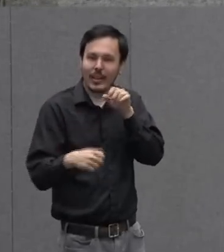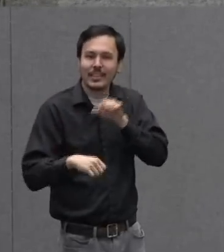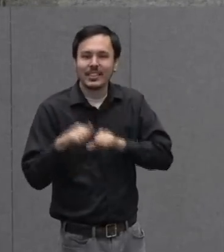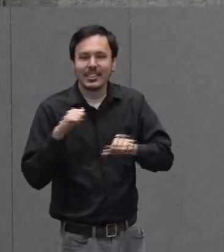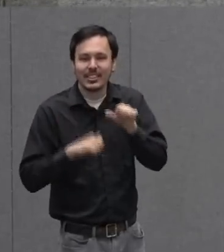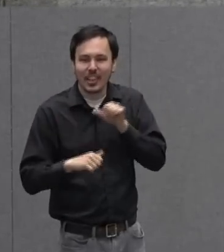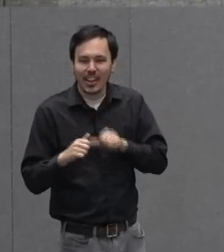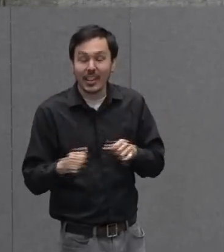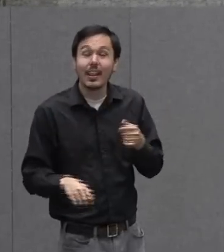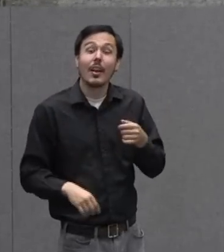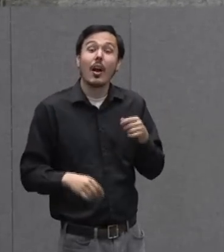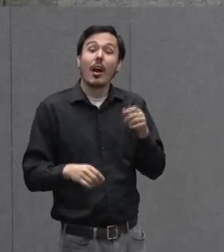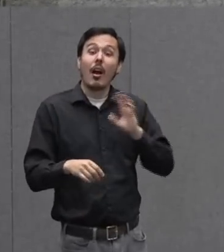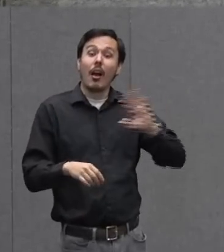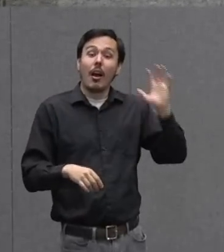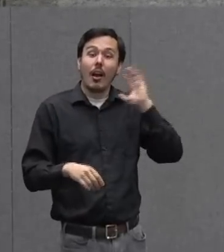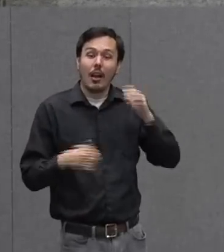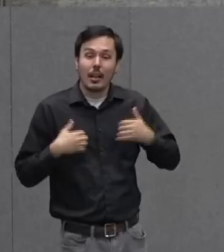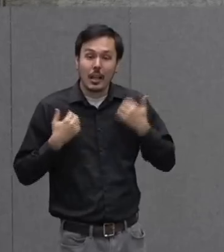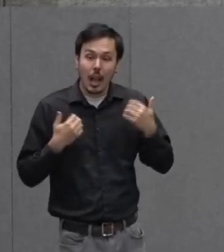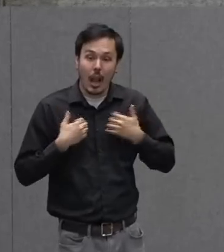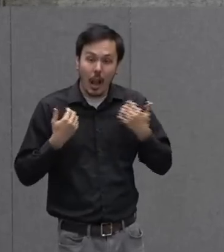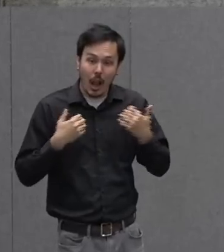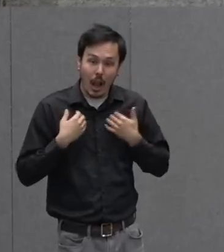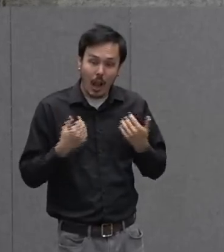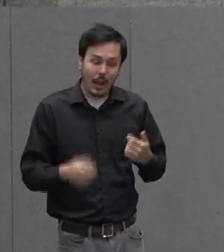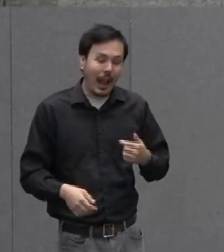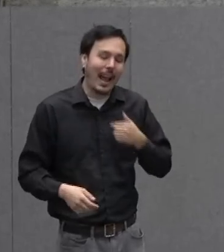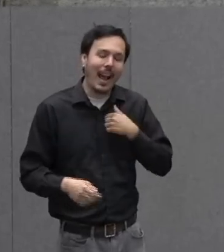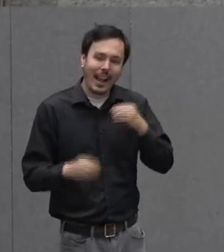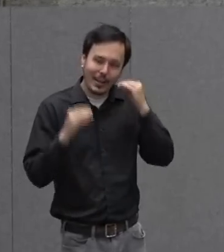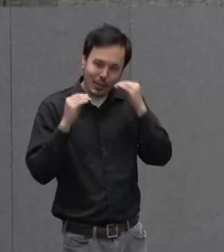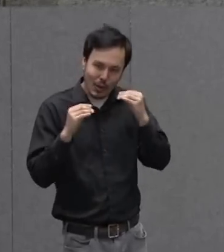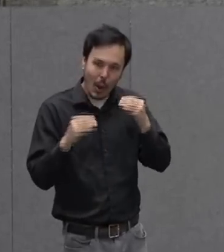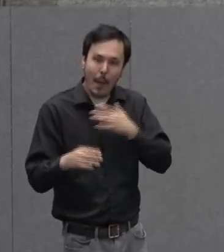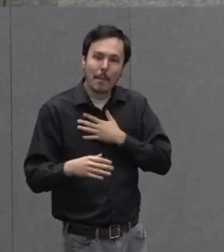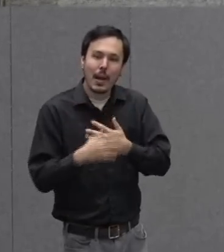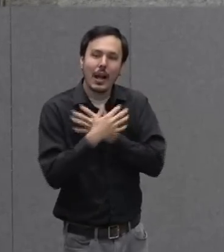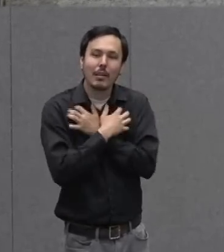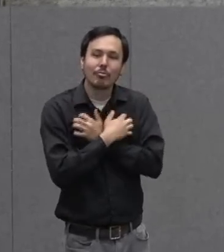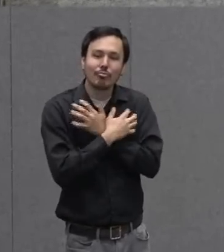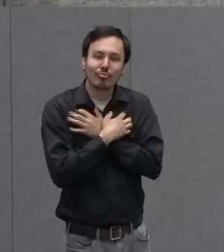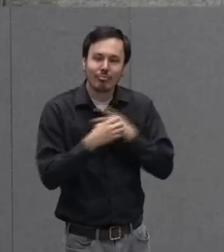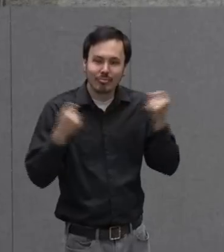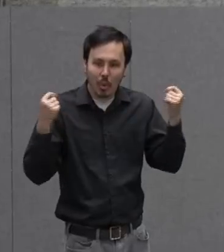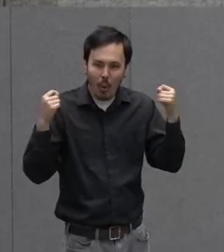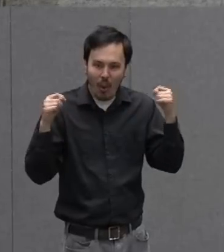I would line up my stuffed animals and teach them lessons, so maybe you can repeat some of the lessons you learned